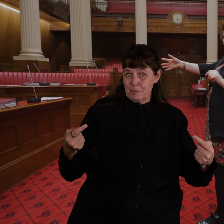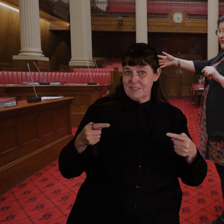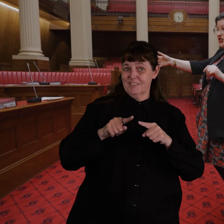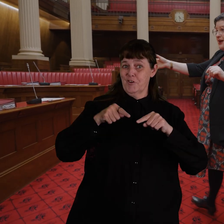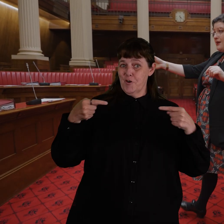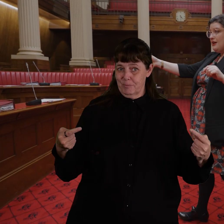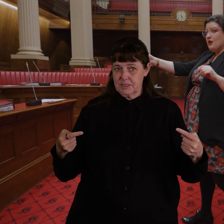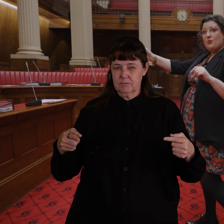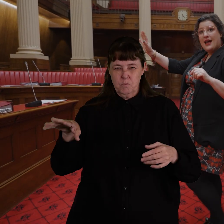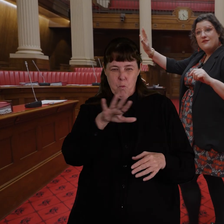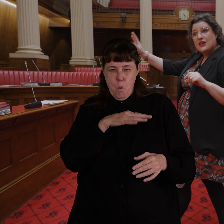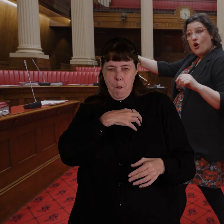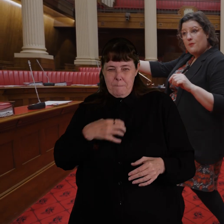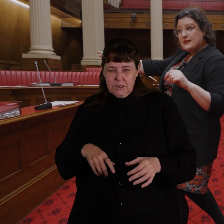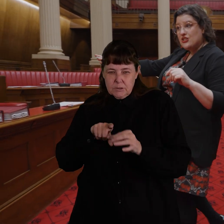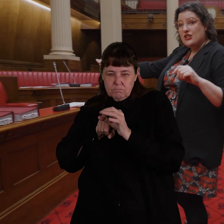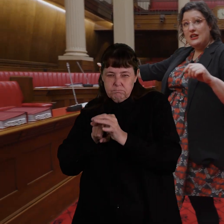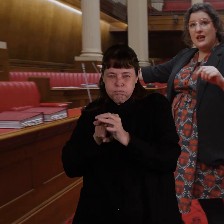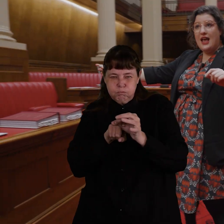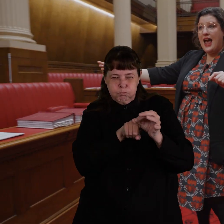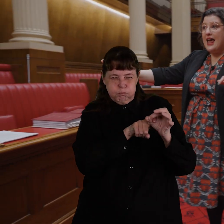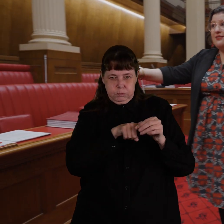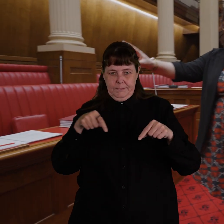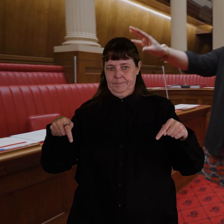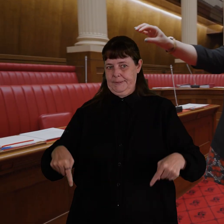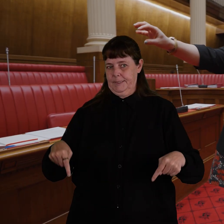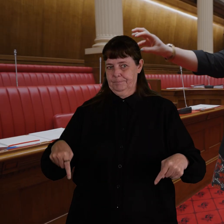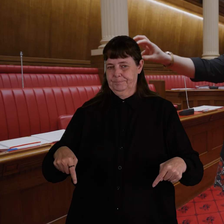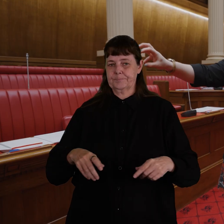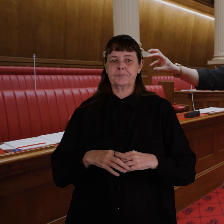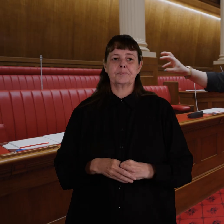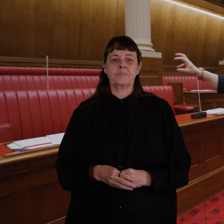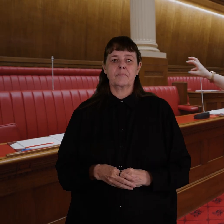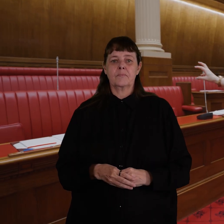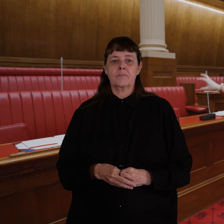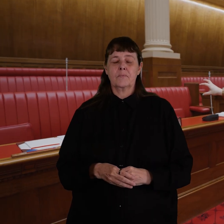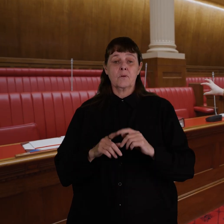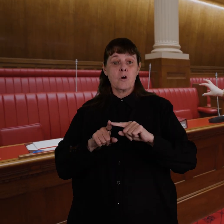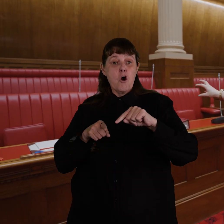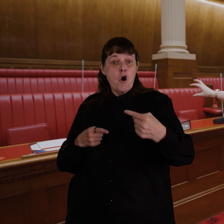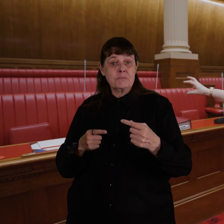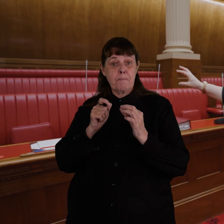side of the chamber, we have the opposition and we have shadow ministers in here too,